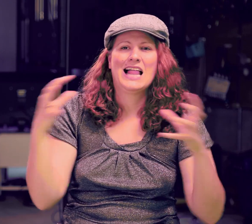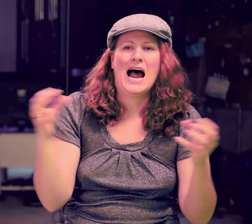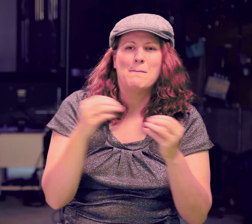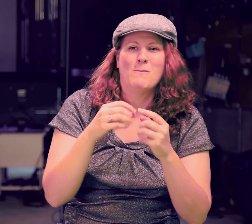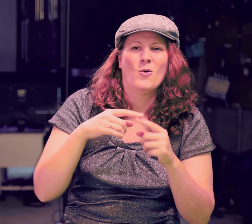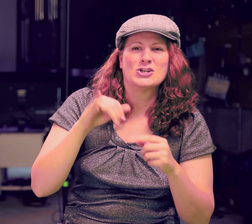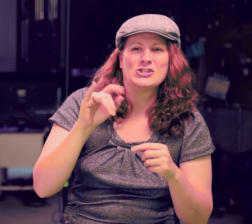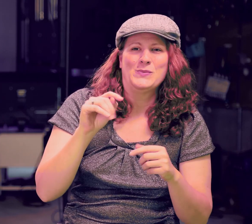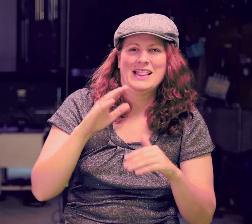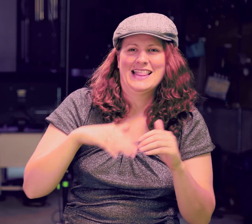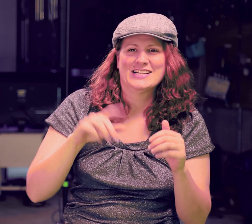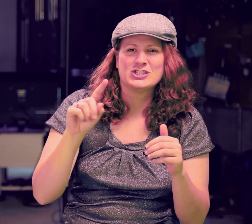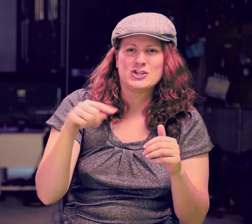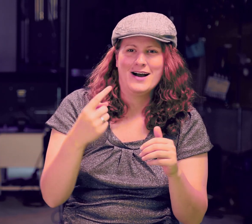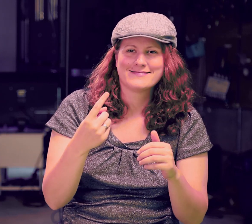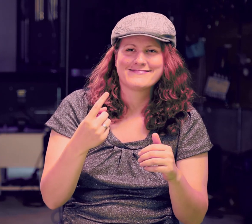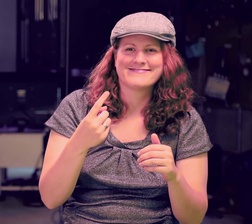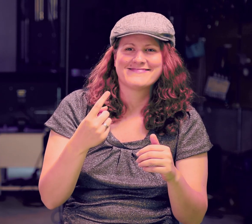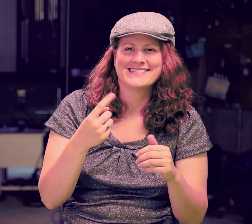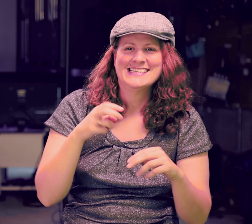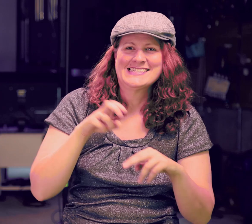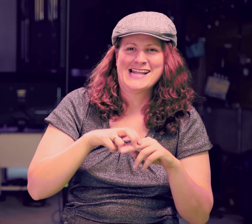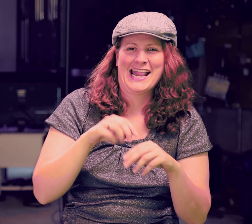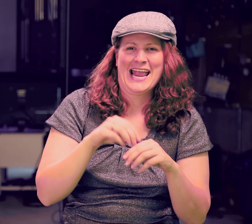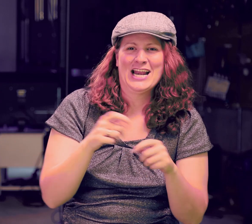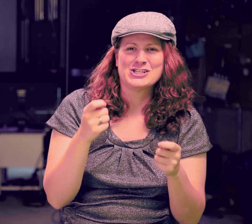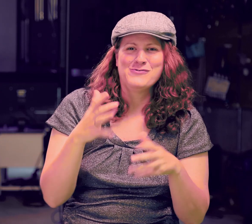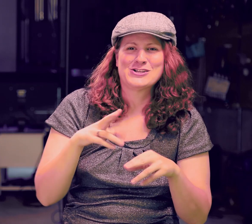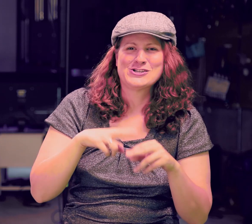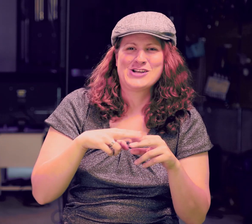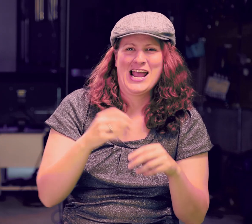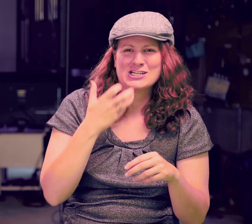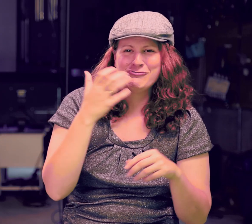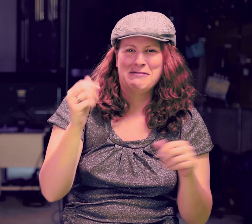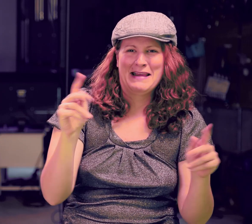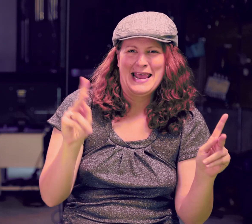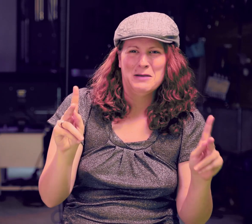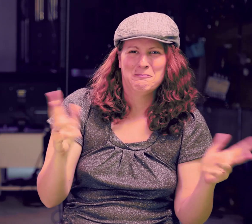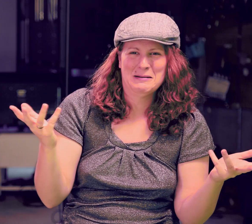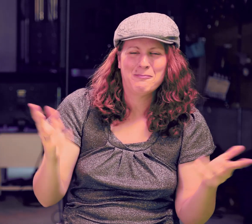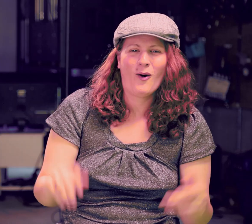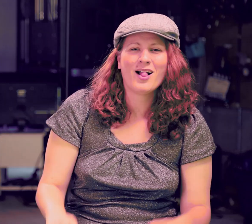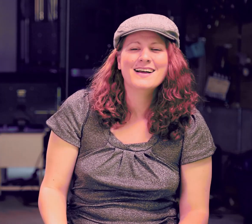there's a lot to it than just sitting the director's chair and yell at people.